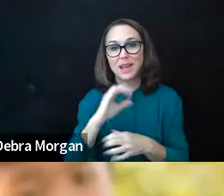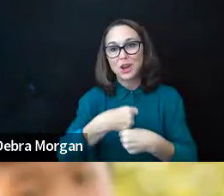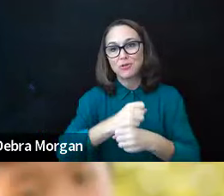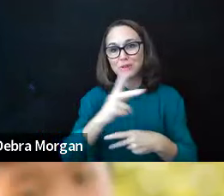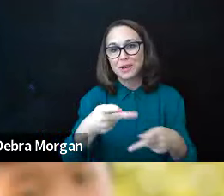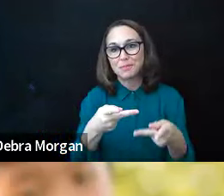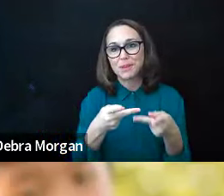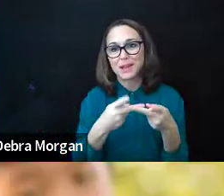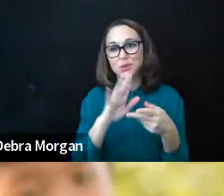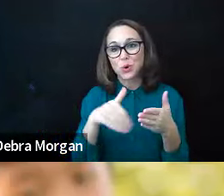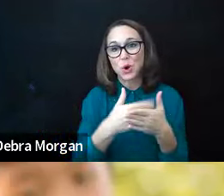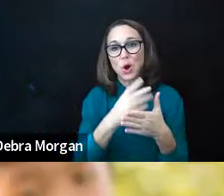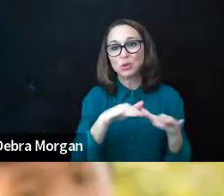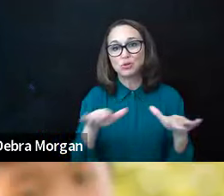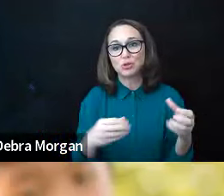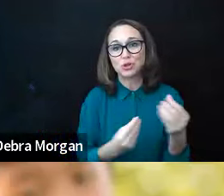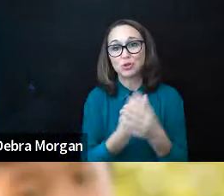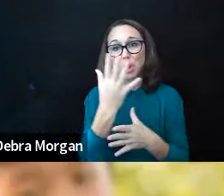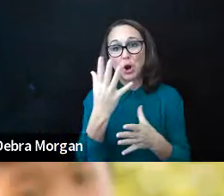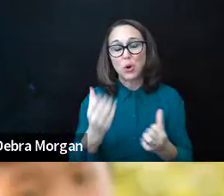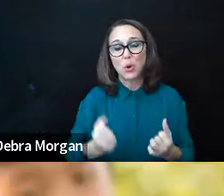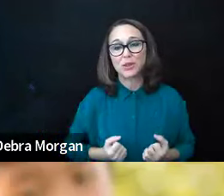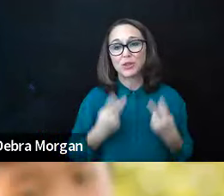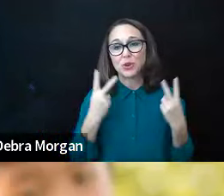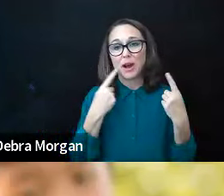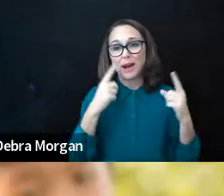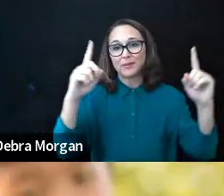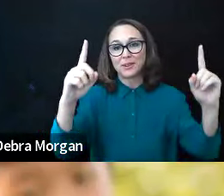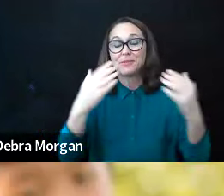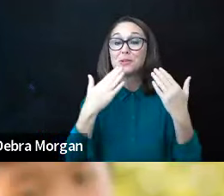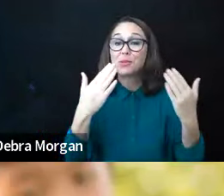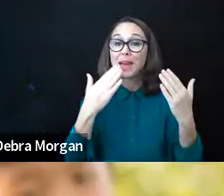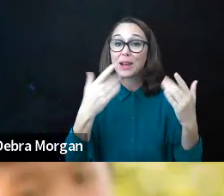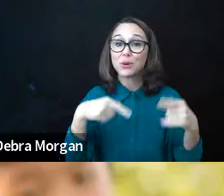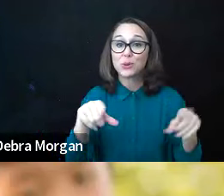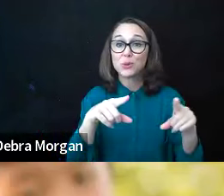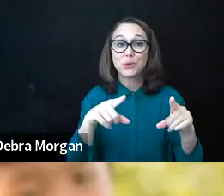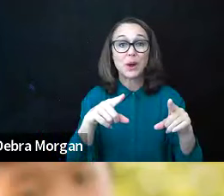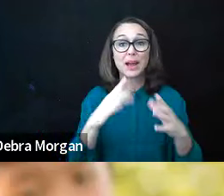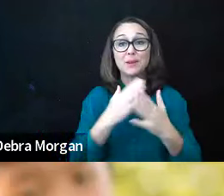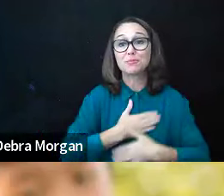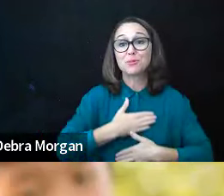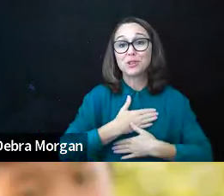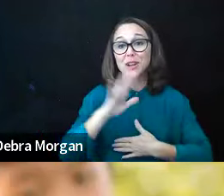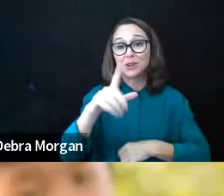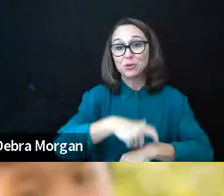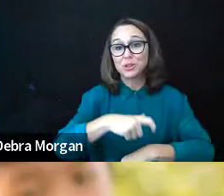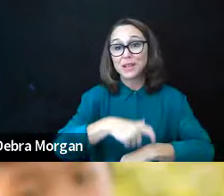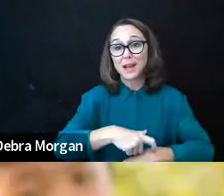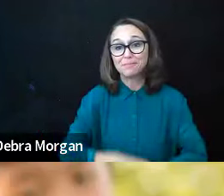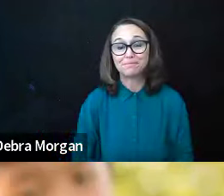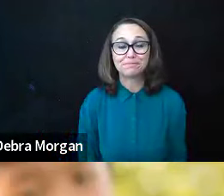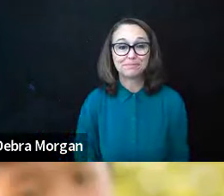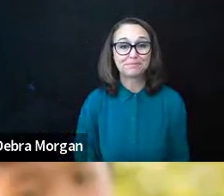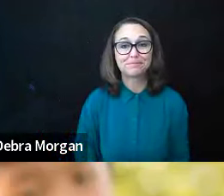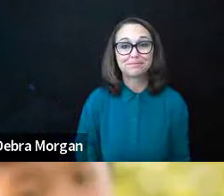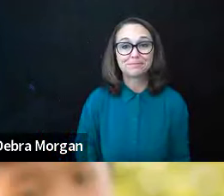grow and thrive. So, thank you to everyone, and we really appreciate your time and attention today.